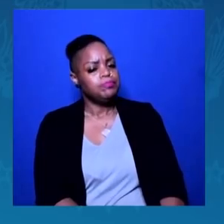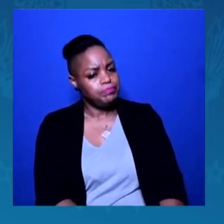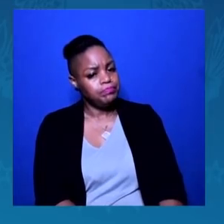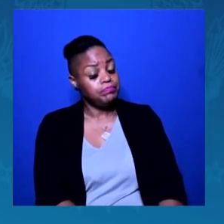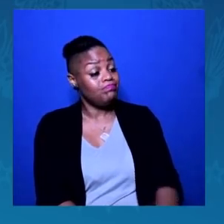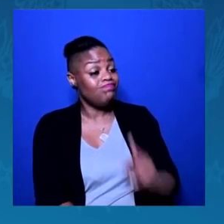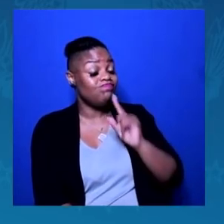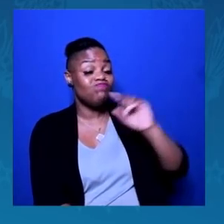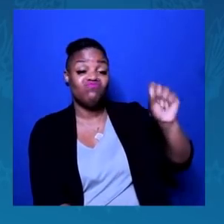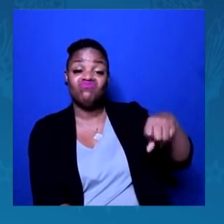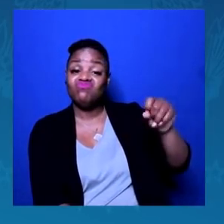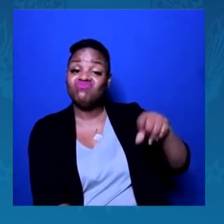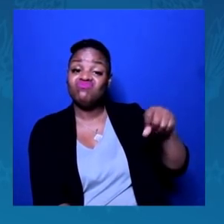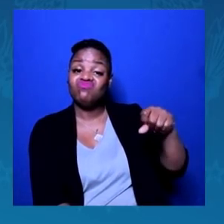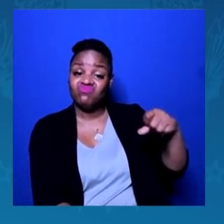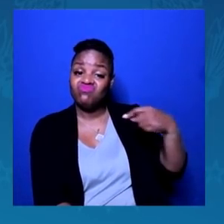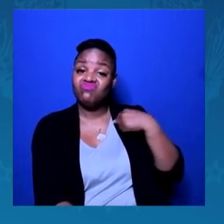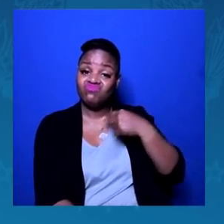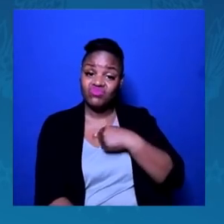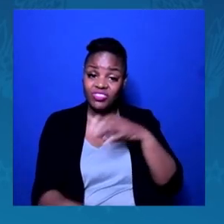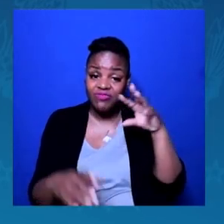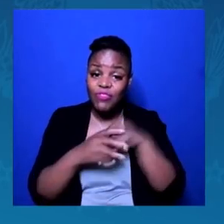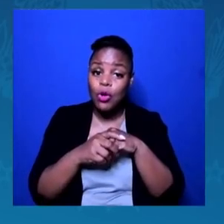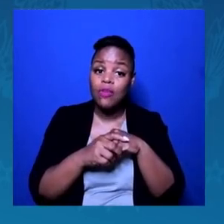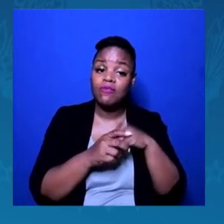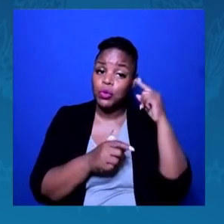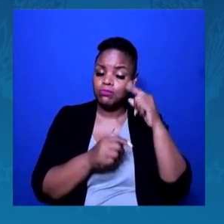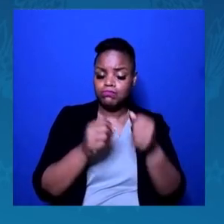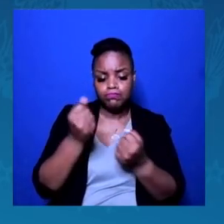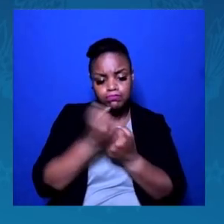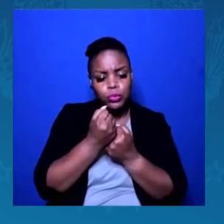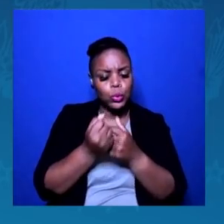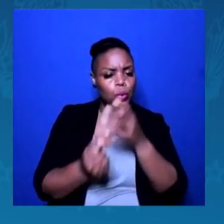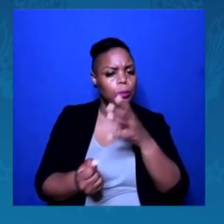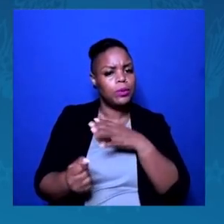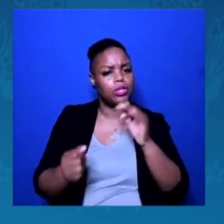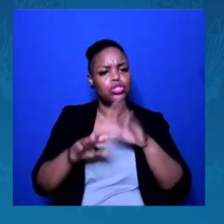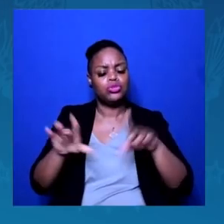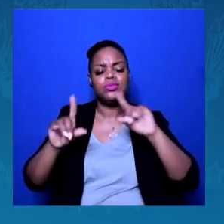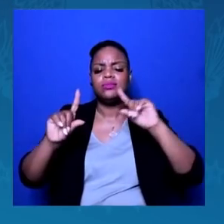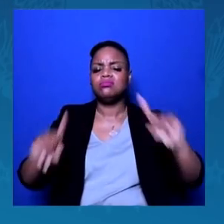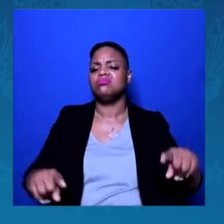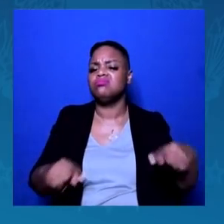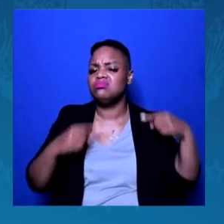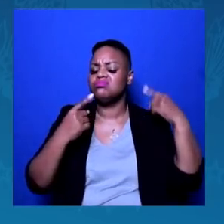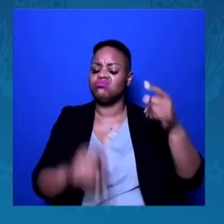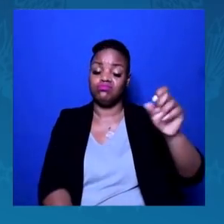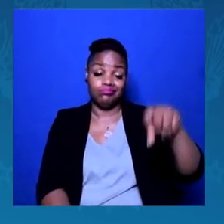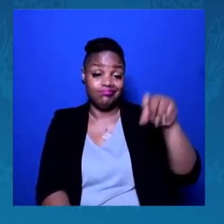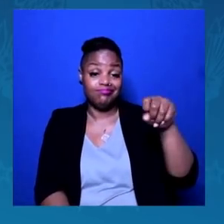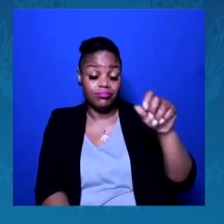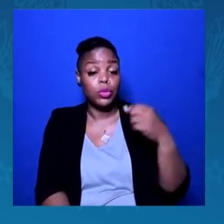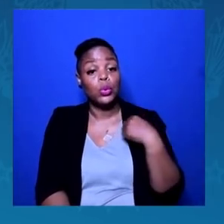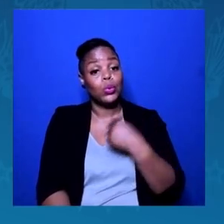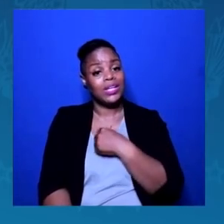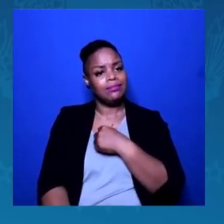And there's no question that any of us are paying attention, are concerned about that issue in Afghanistan.